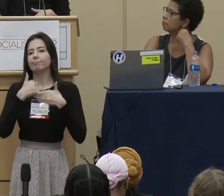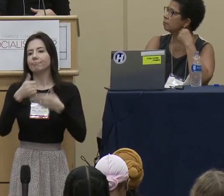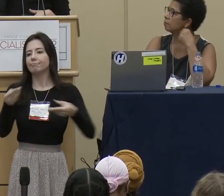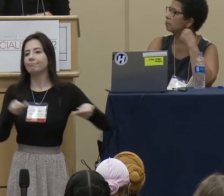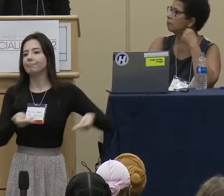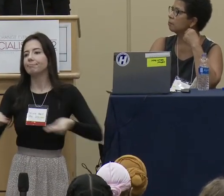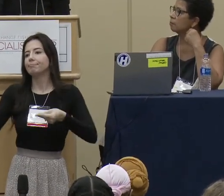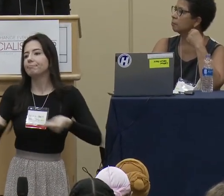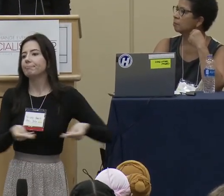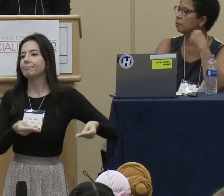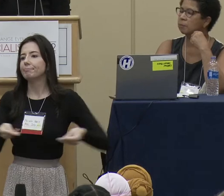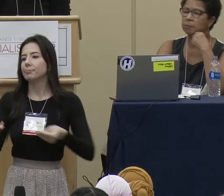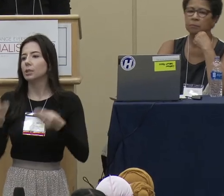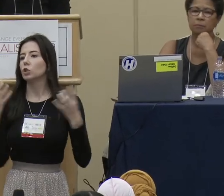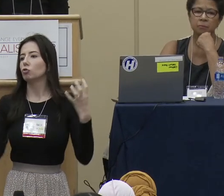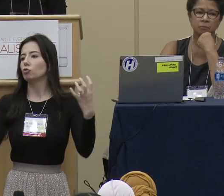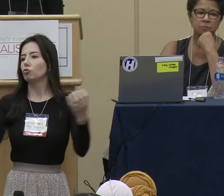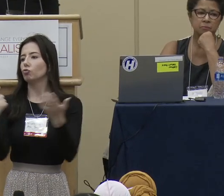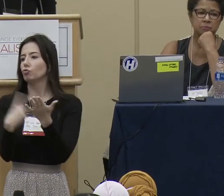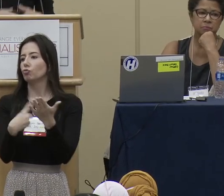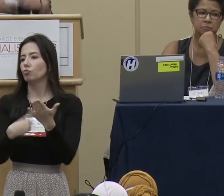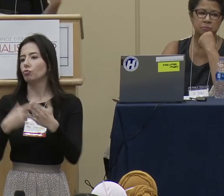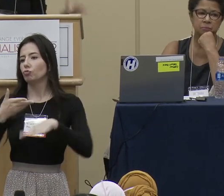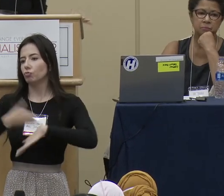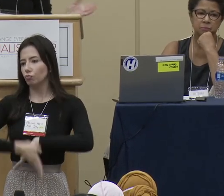I'm going to be introducing Barbara, and helping facilitate